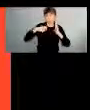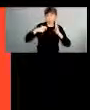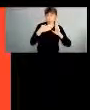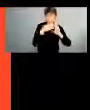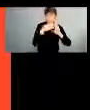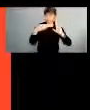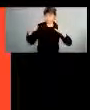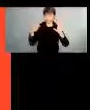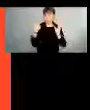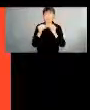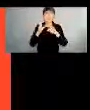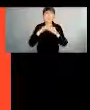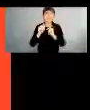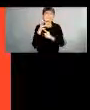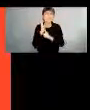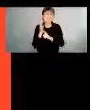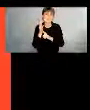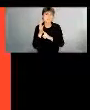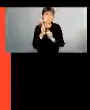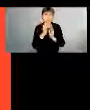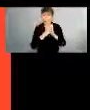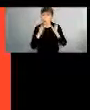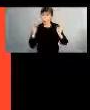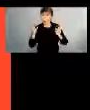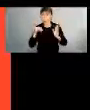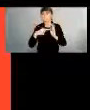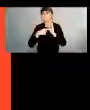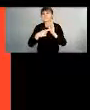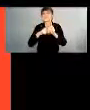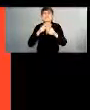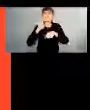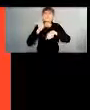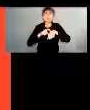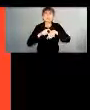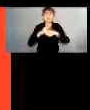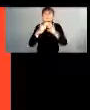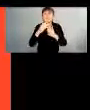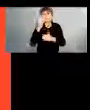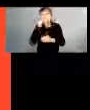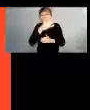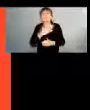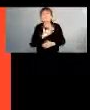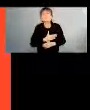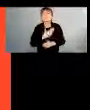direct them to the most important time stamp on the video, for example two minutes in for